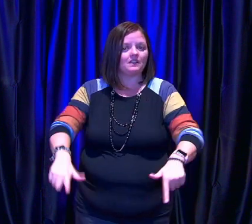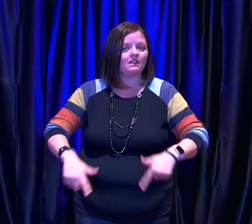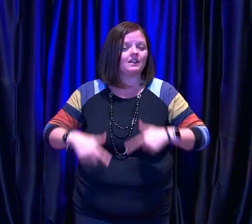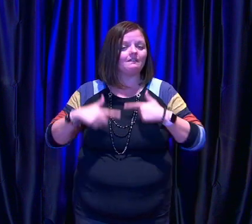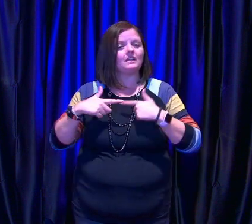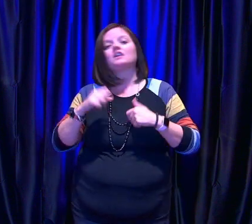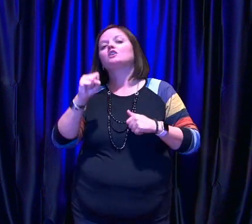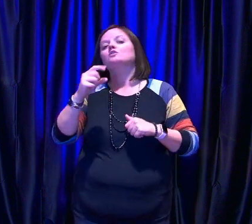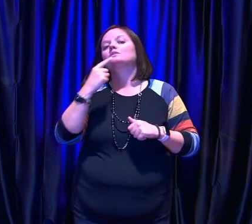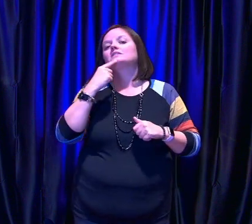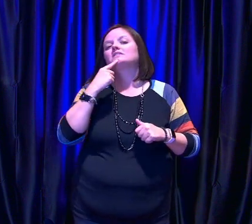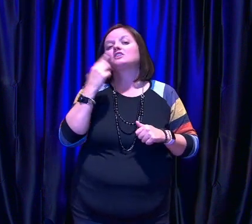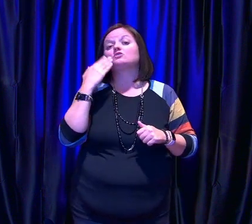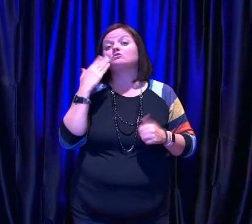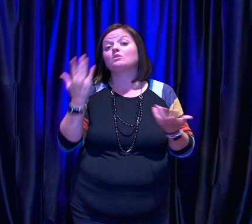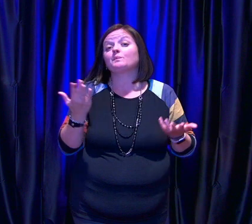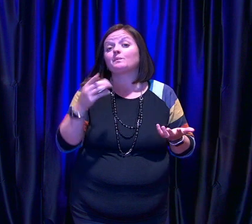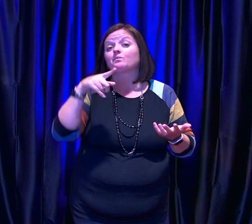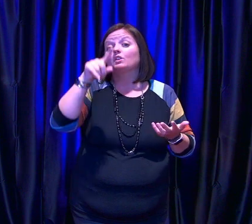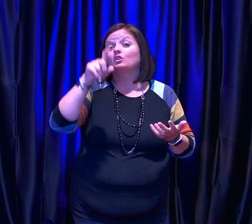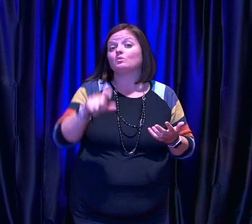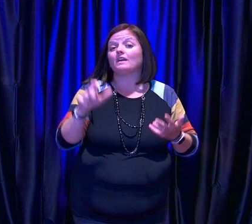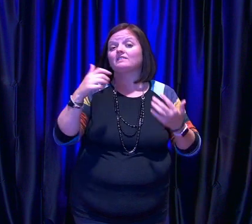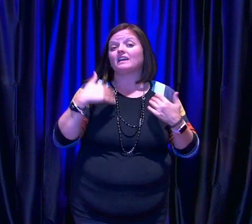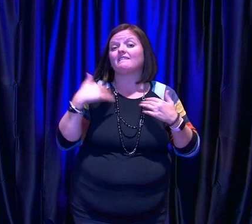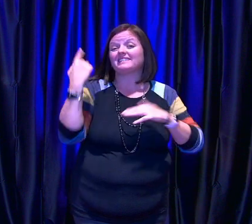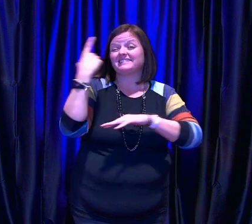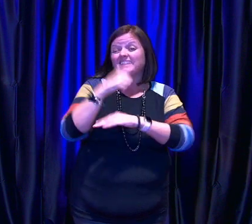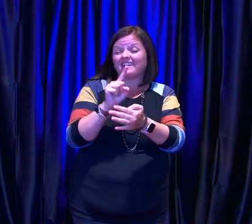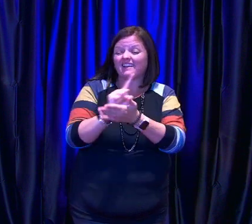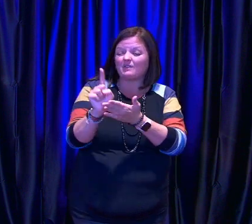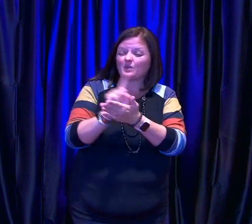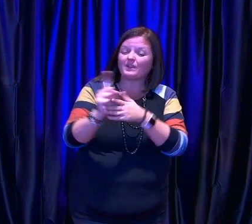it says you know what you've got to have a day a week you've you've got a time